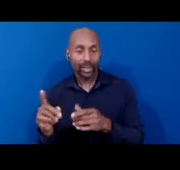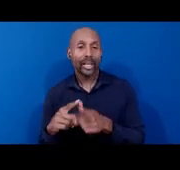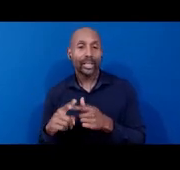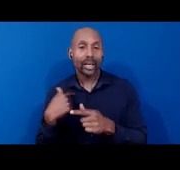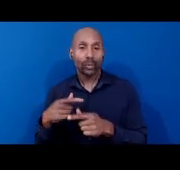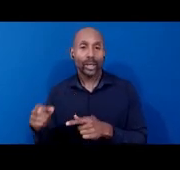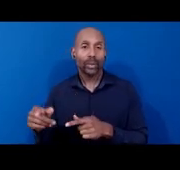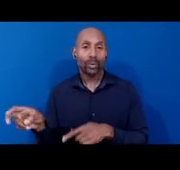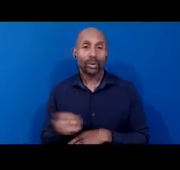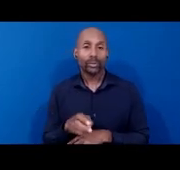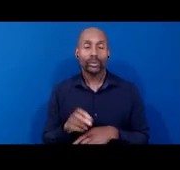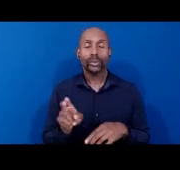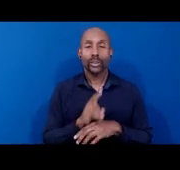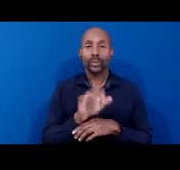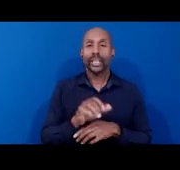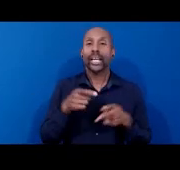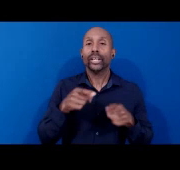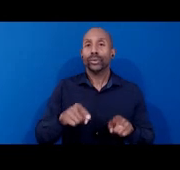into the Q and A portion as we get there.